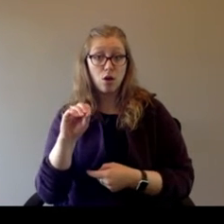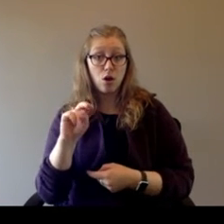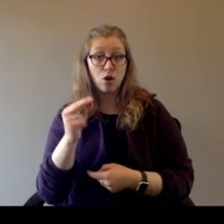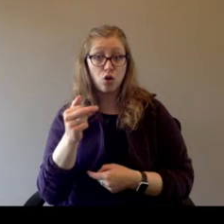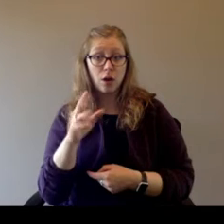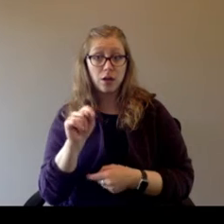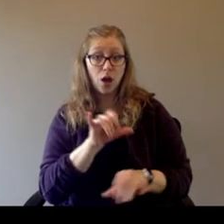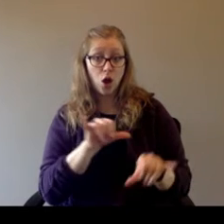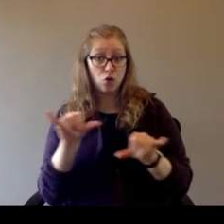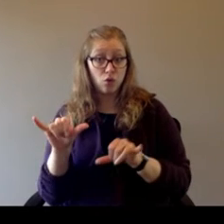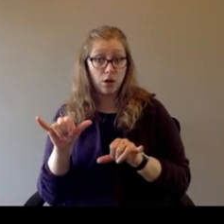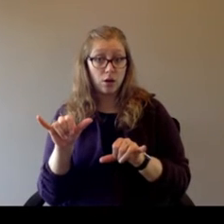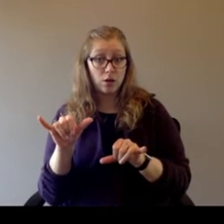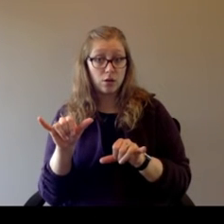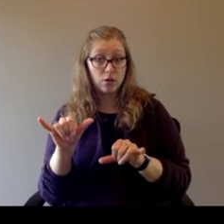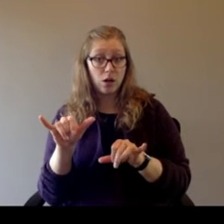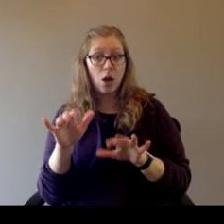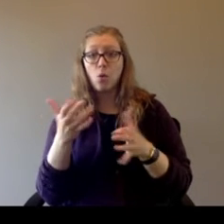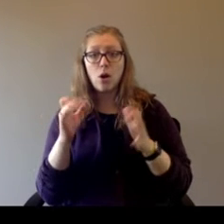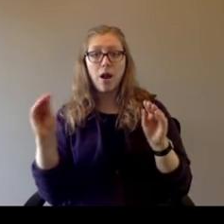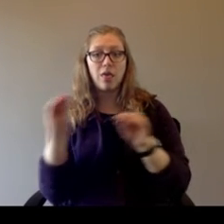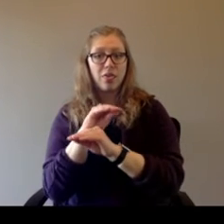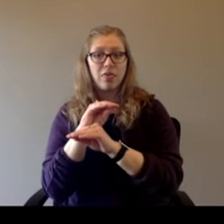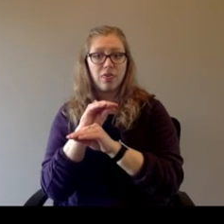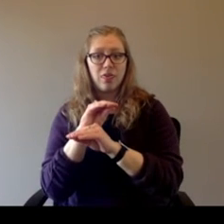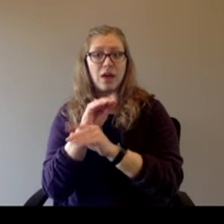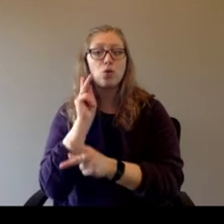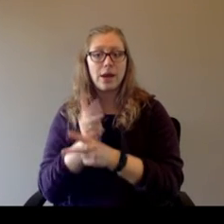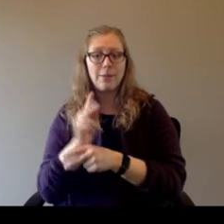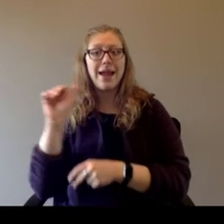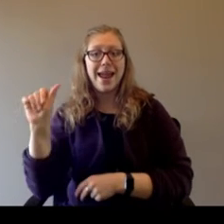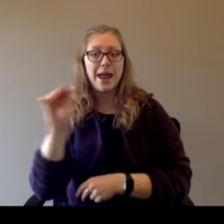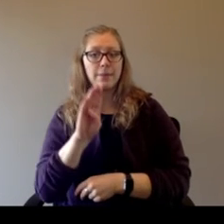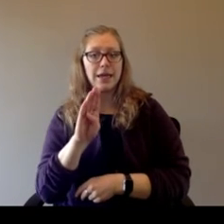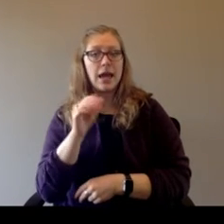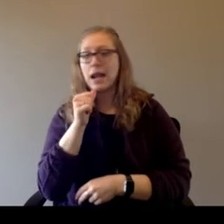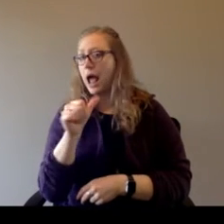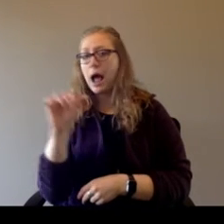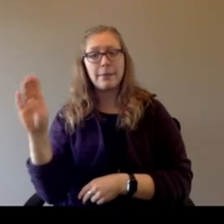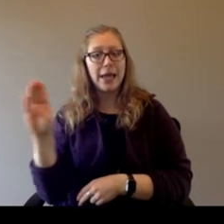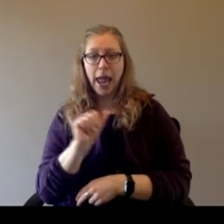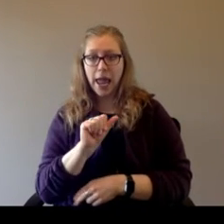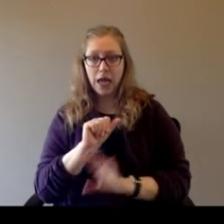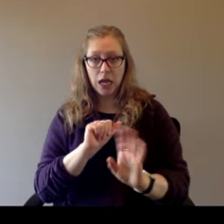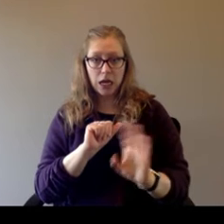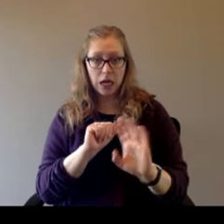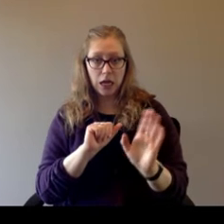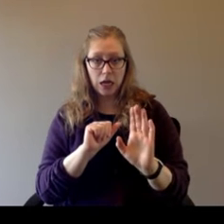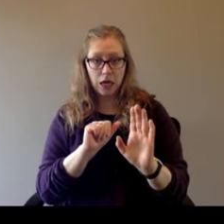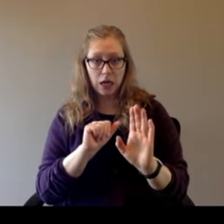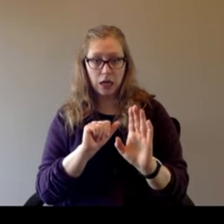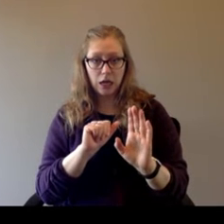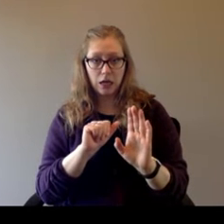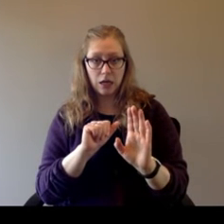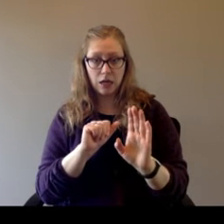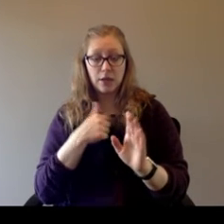equivalent. So here I'm talking about segment AB. So I'm starting at this angle with one marking to the angle with two.